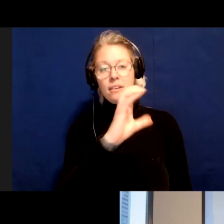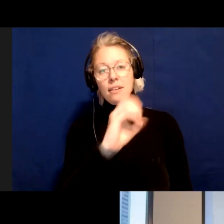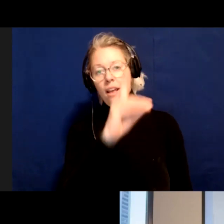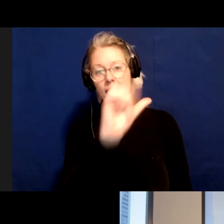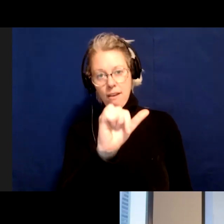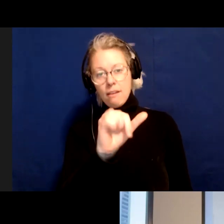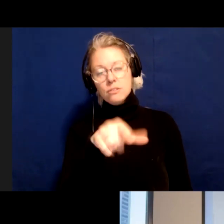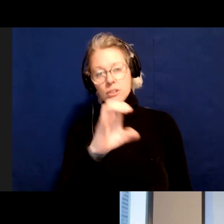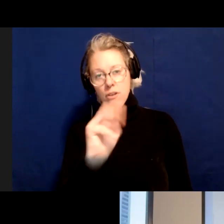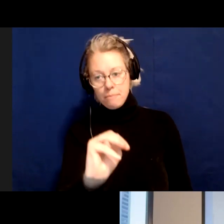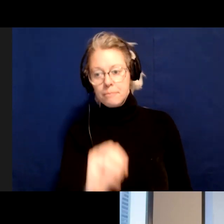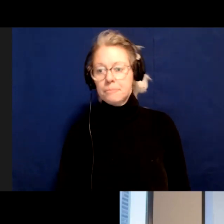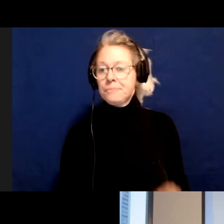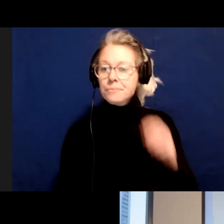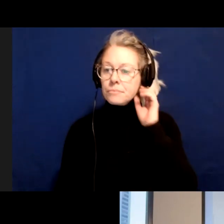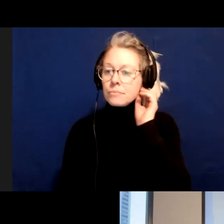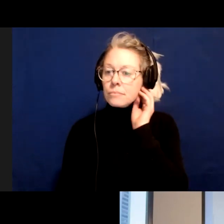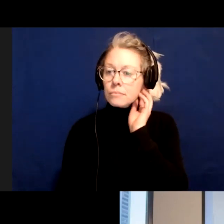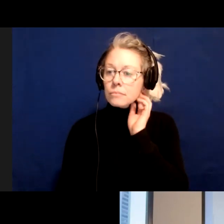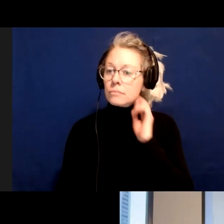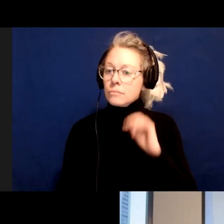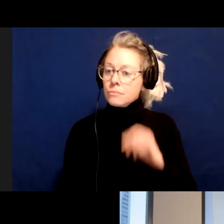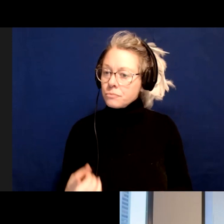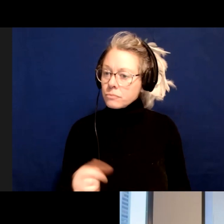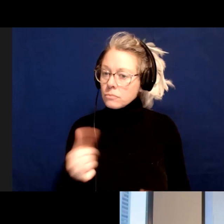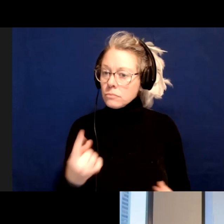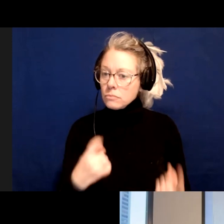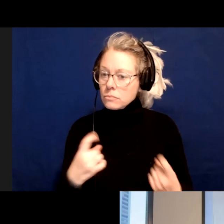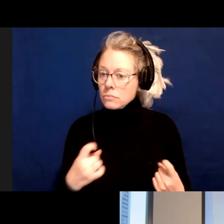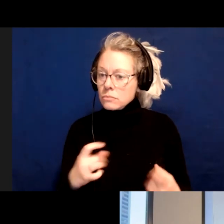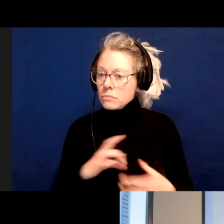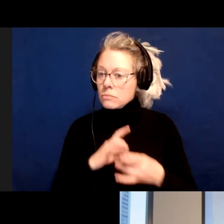And then there are a couple of questions here, Patti, about the additional opportunities